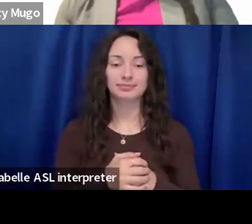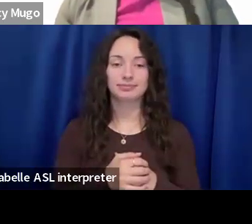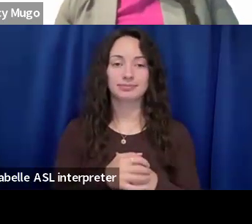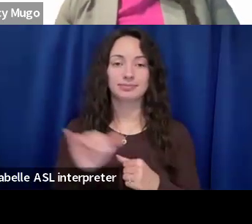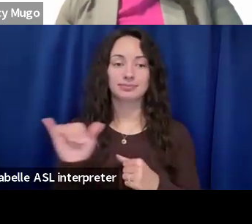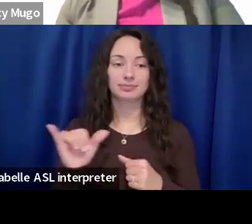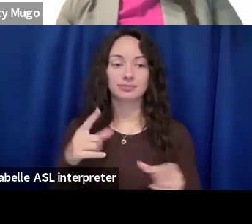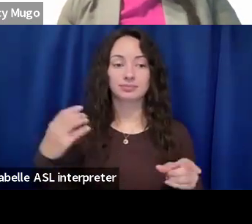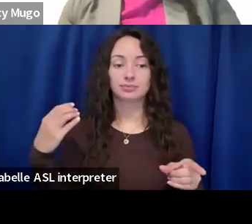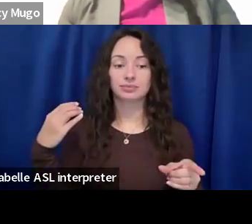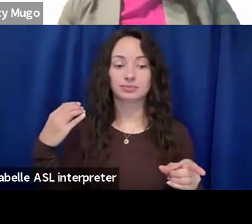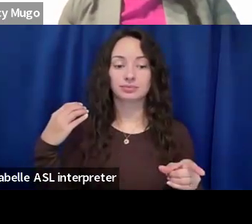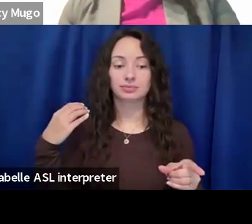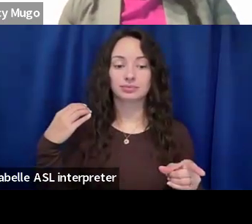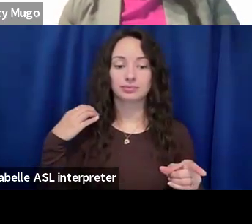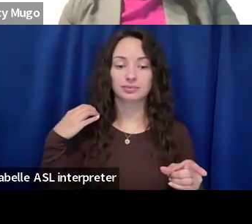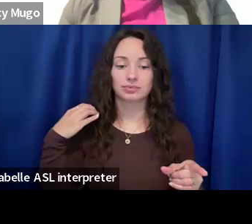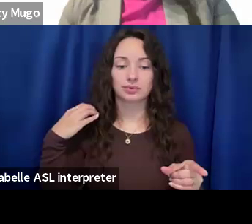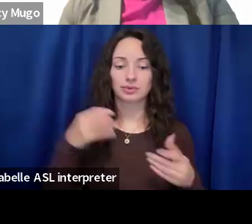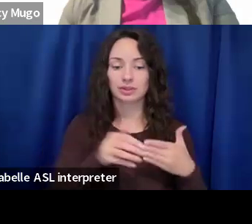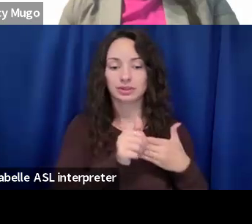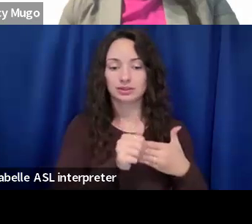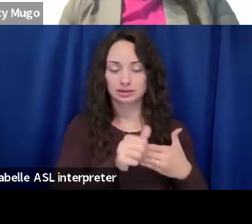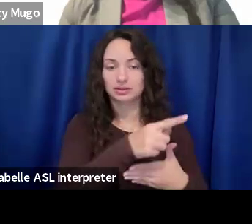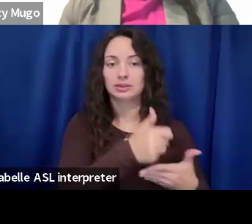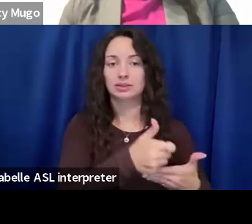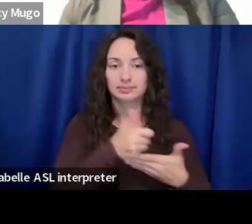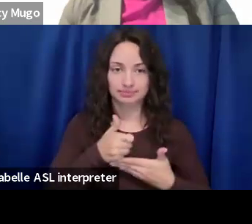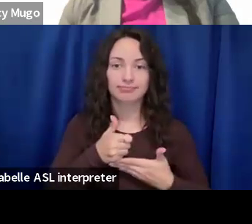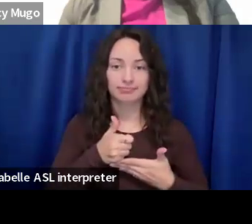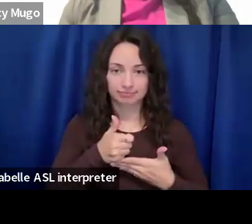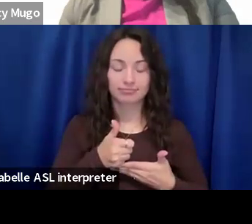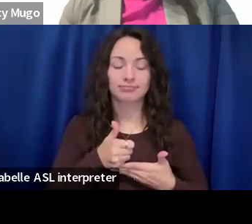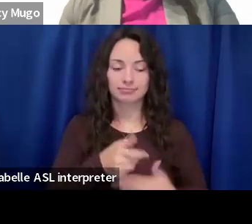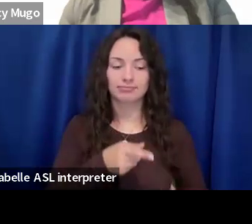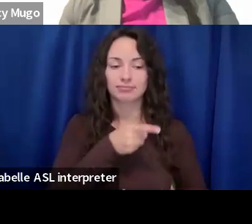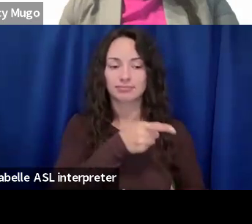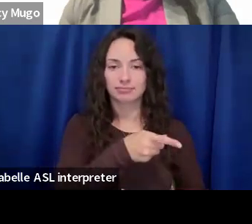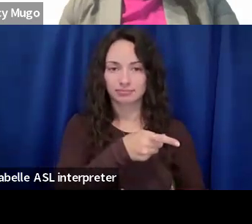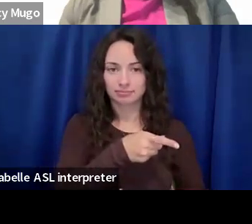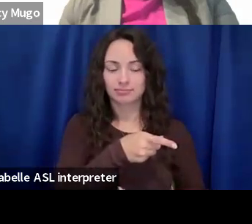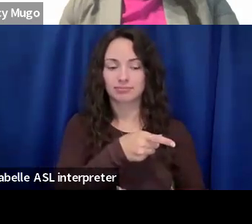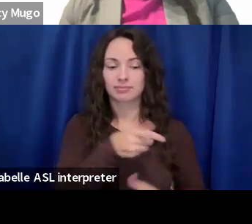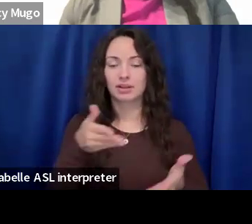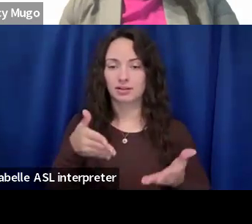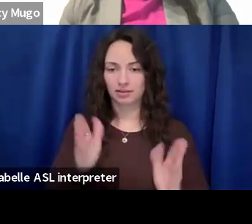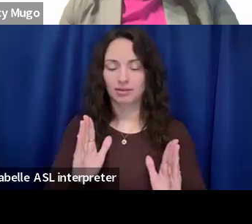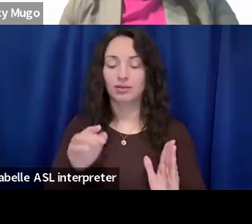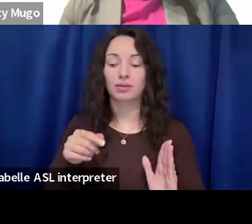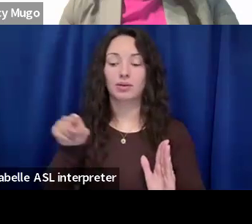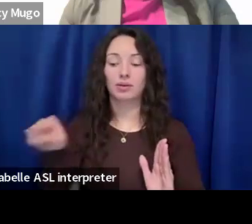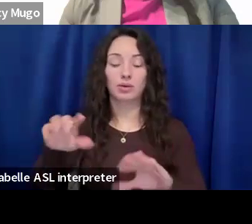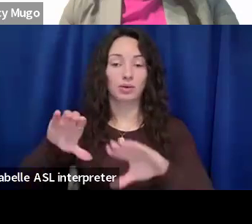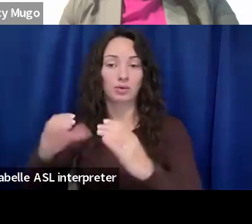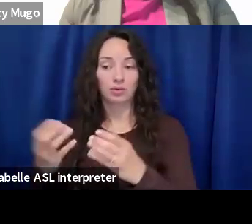allowing me some course space to count these endeavor courses as part of my teaching load.